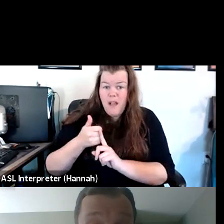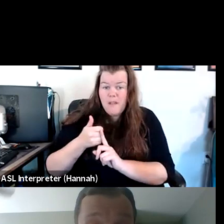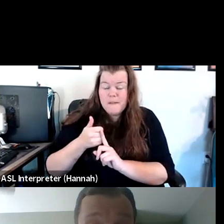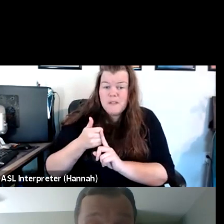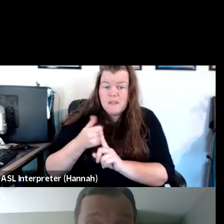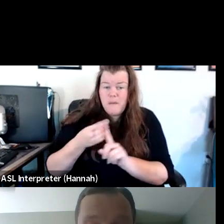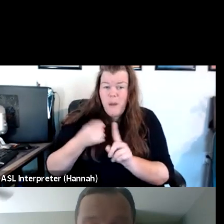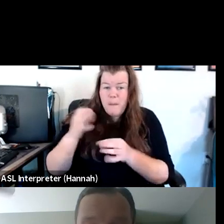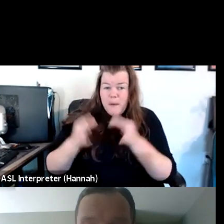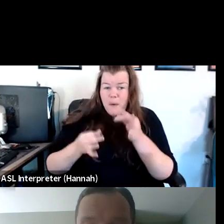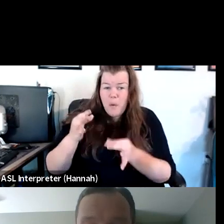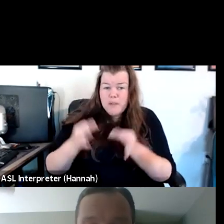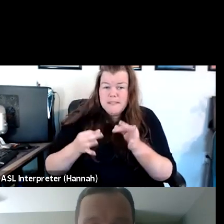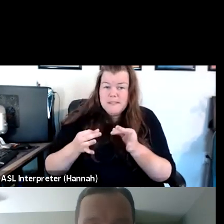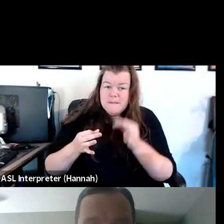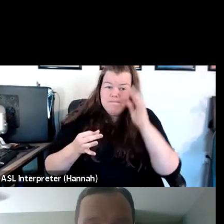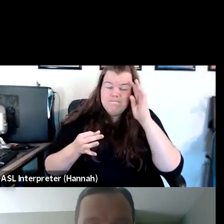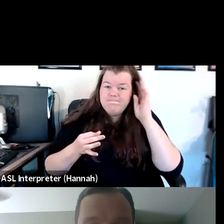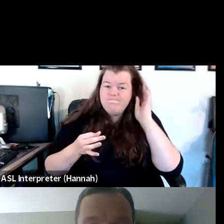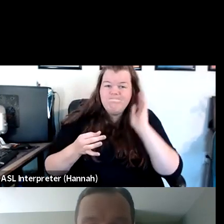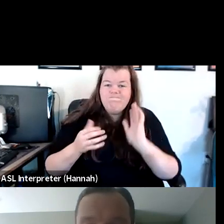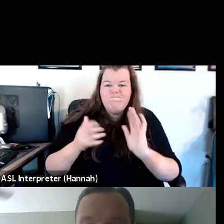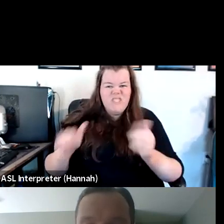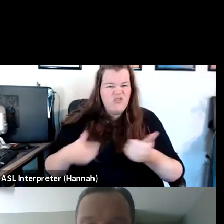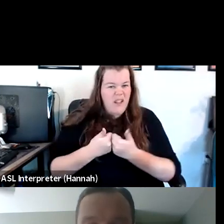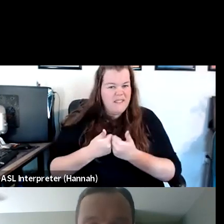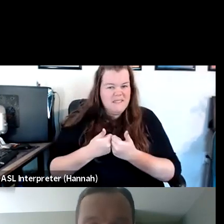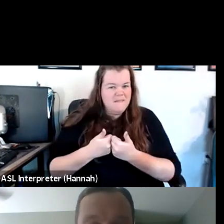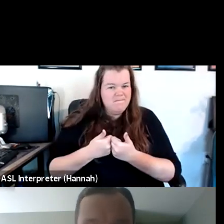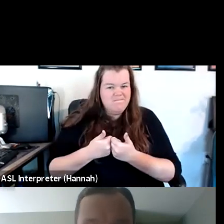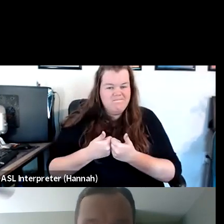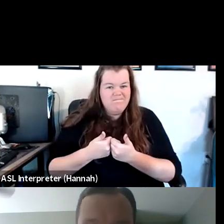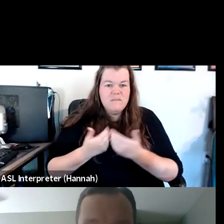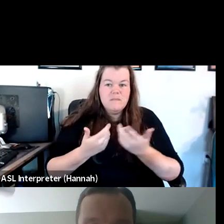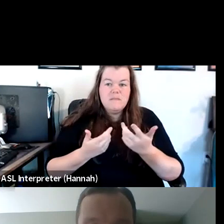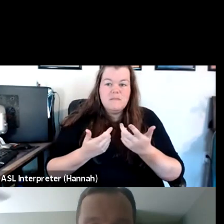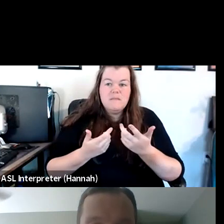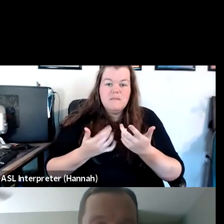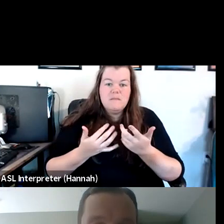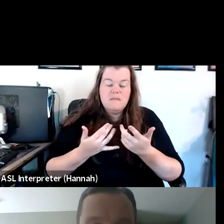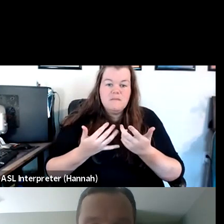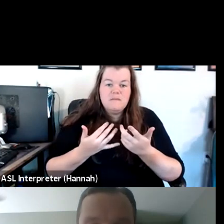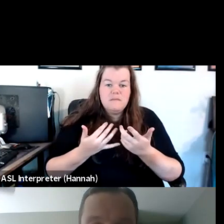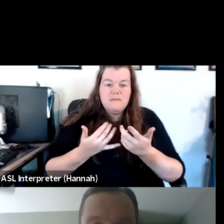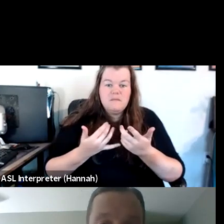courts um that that would be challenging unless we're looking at just one county individually.